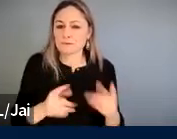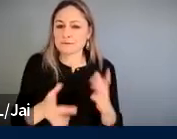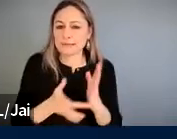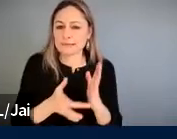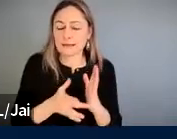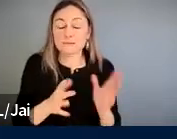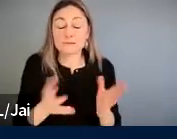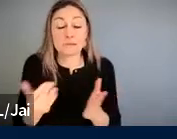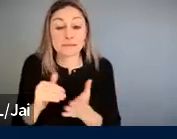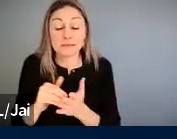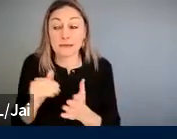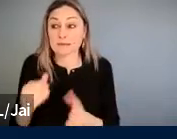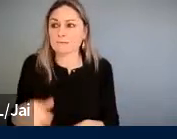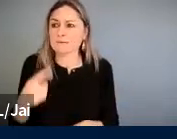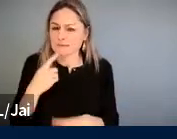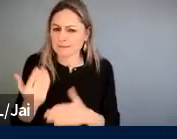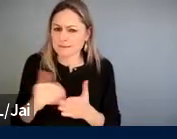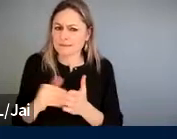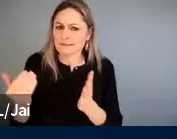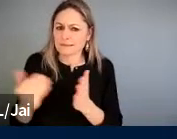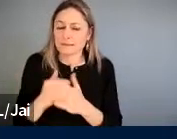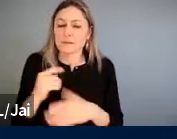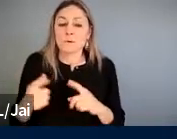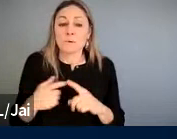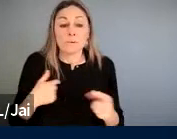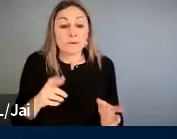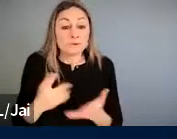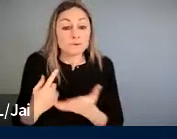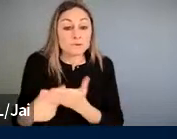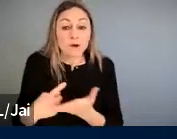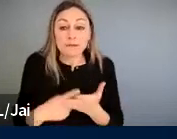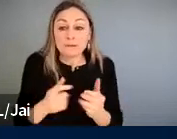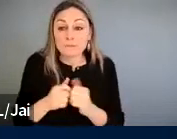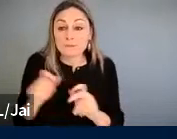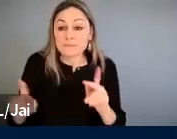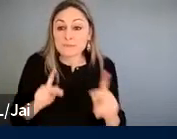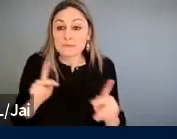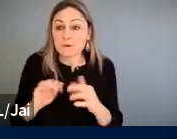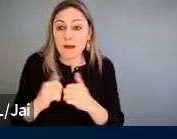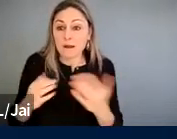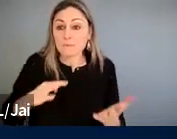it kept coming back when we were speaking with folks about how it has been beneficial that this